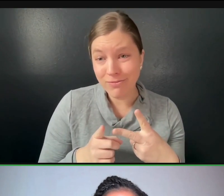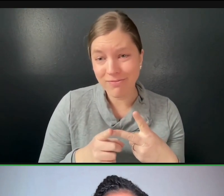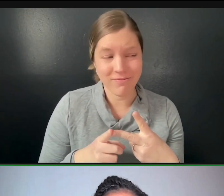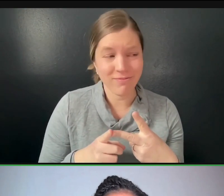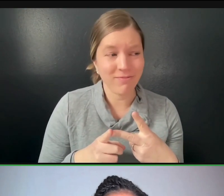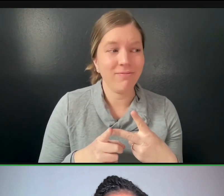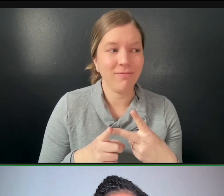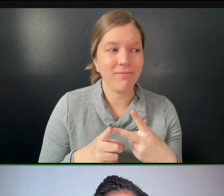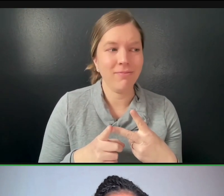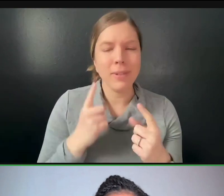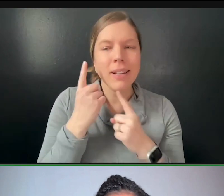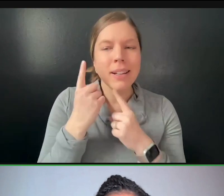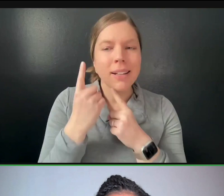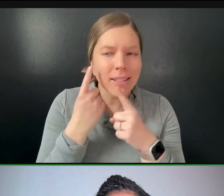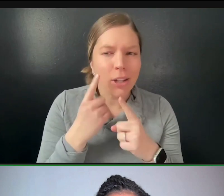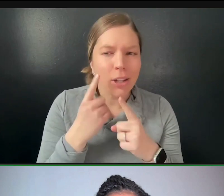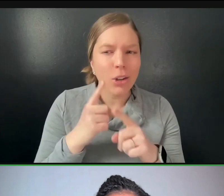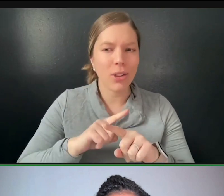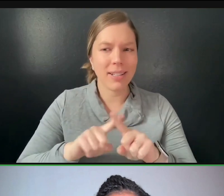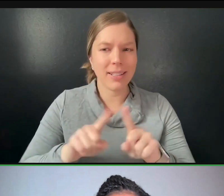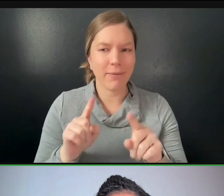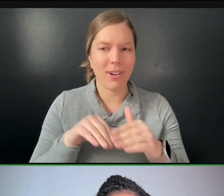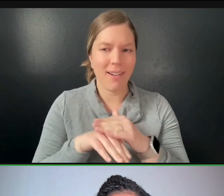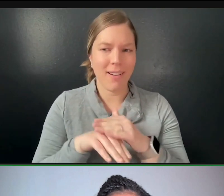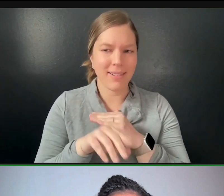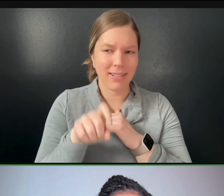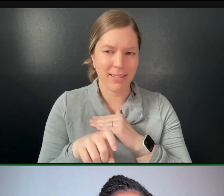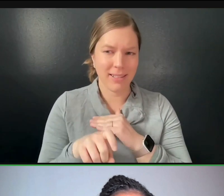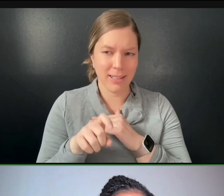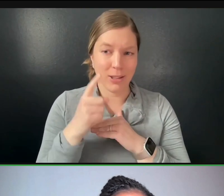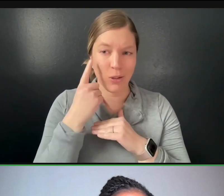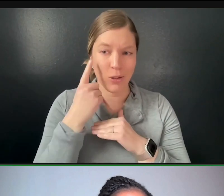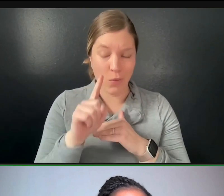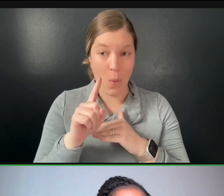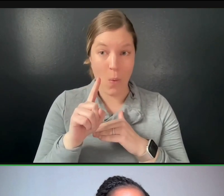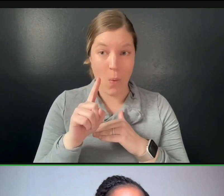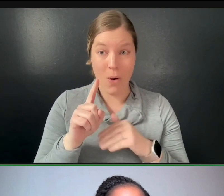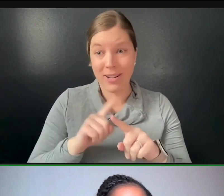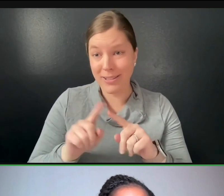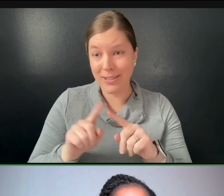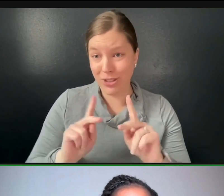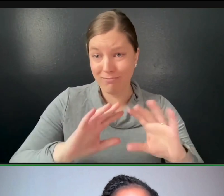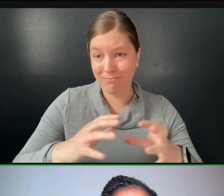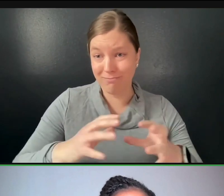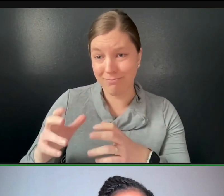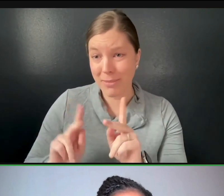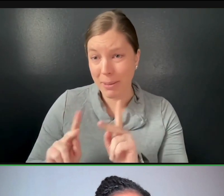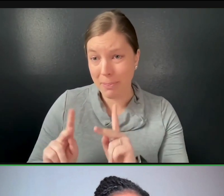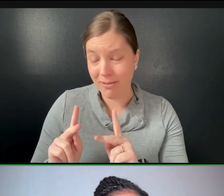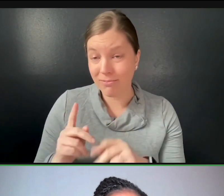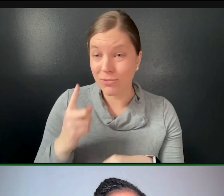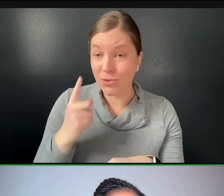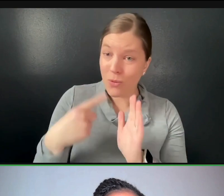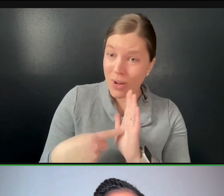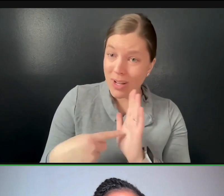And that, for us, is a win-win, for you as well. Consider each of the different access needs